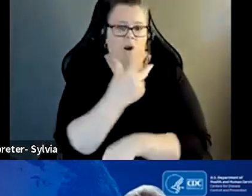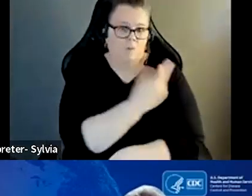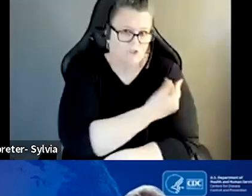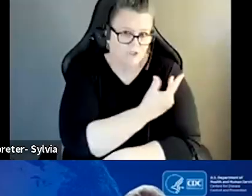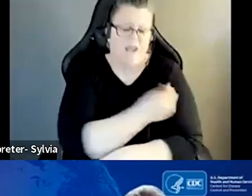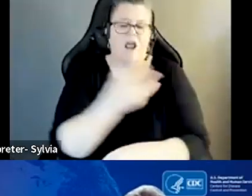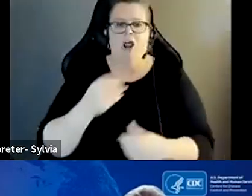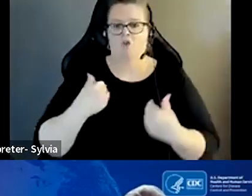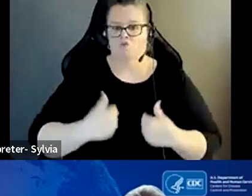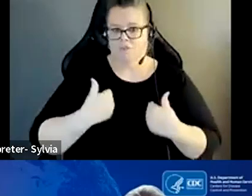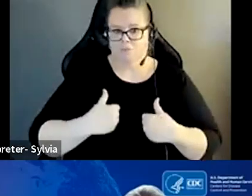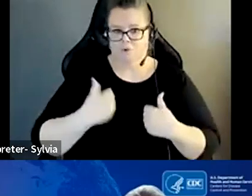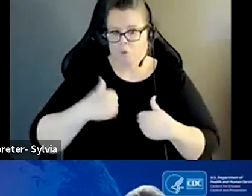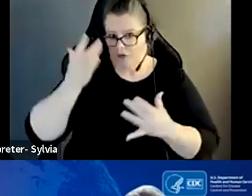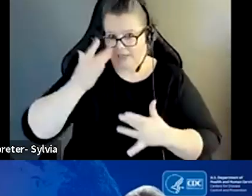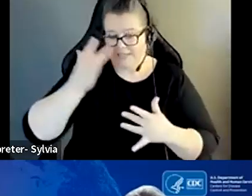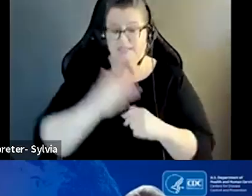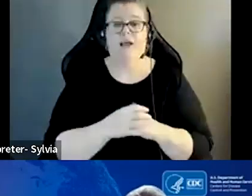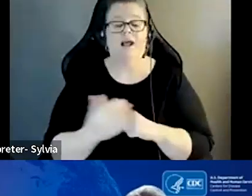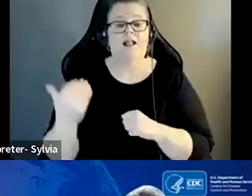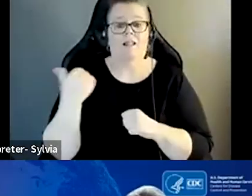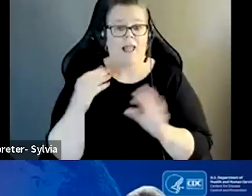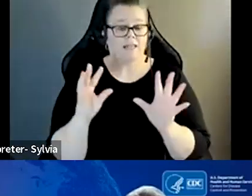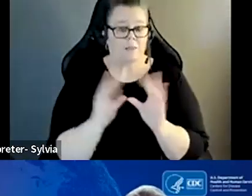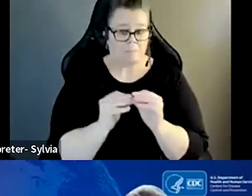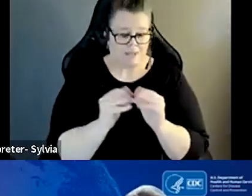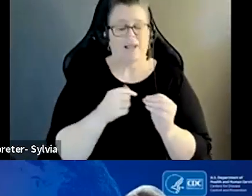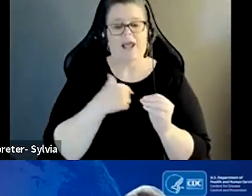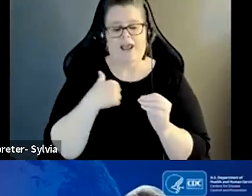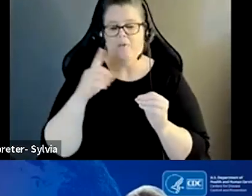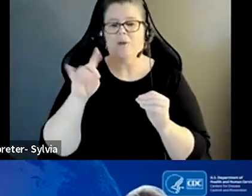In our last meeting, I mentioned our new Center for Forecasting and Outbreak Analytics, or CFA.